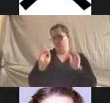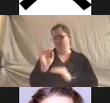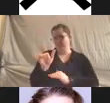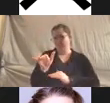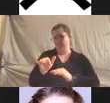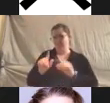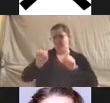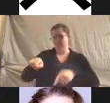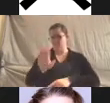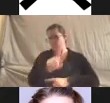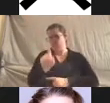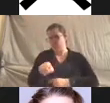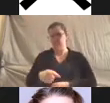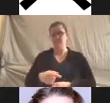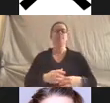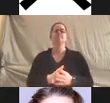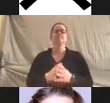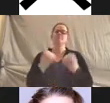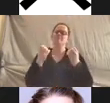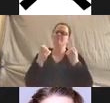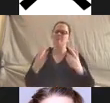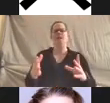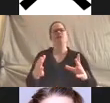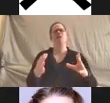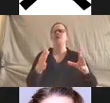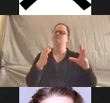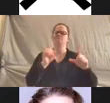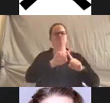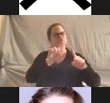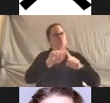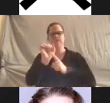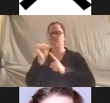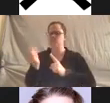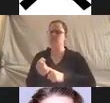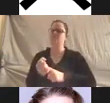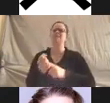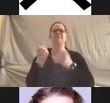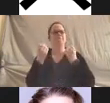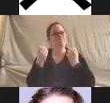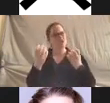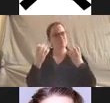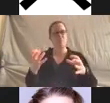In many cases, it takes multiple attempts to get a bill passed.